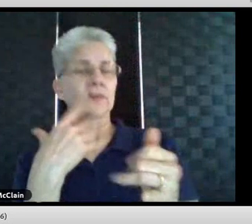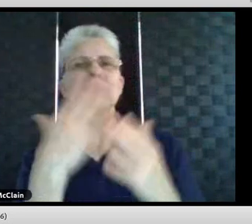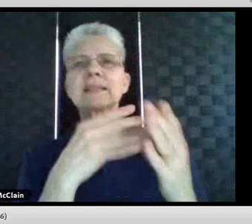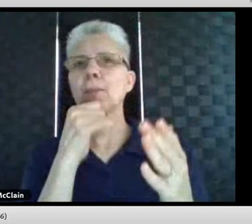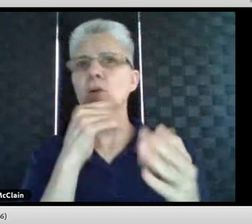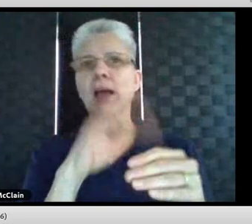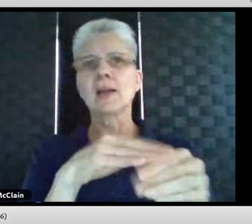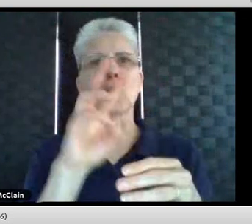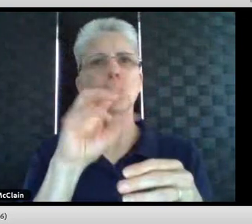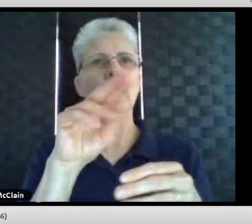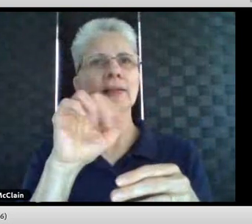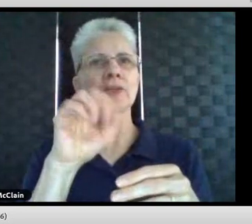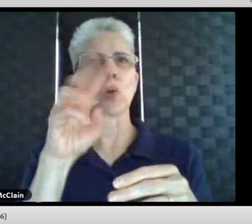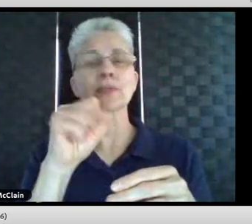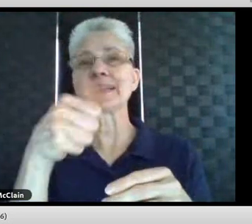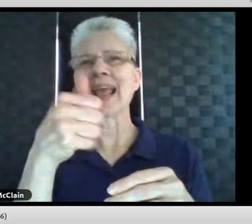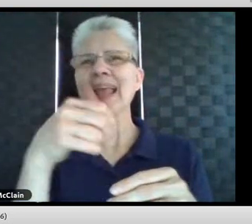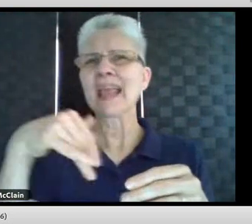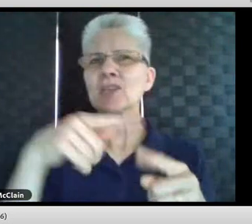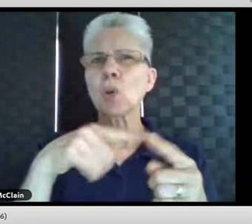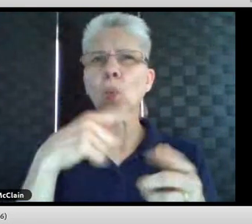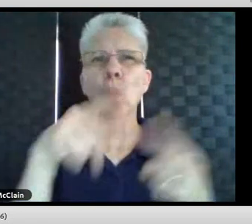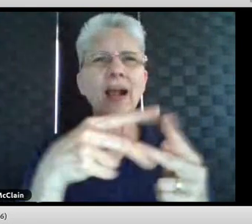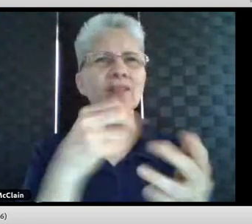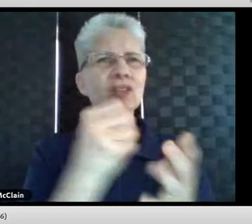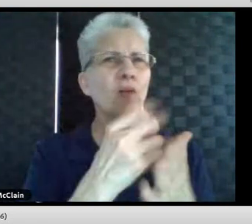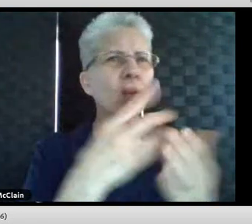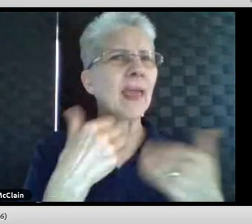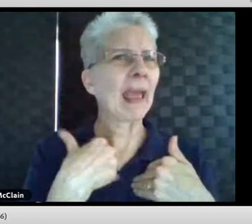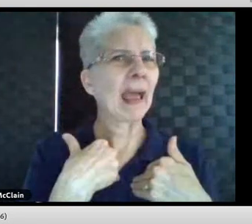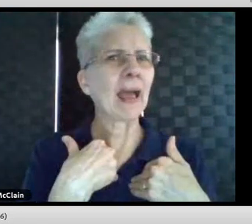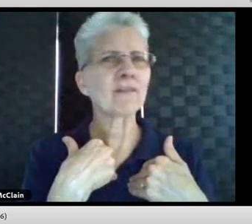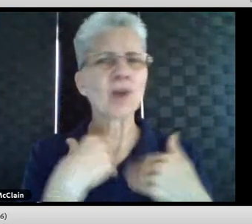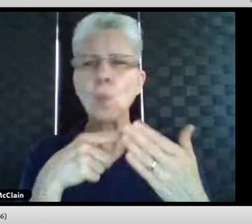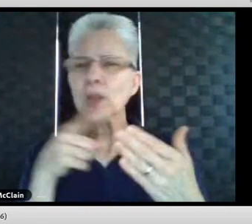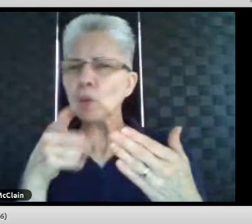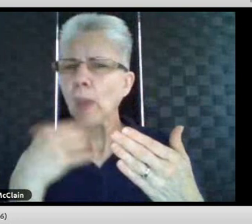10 yet, so what kind of software do they have? What kind do you have, and what kind of things might